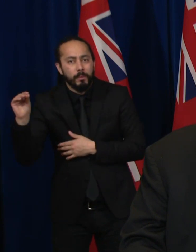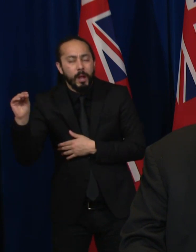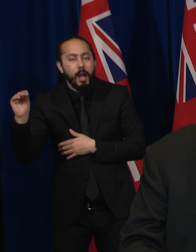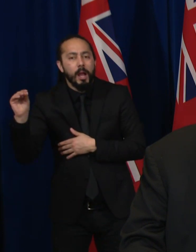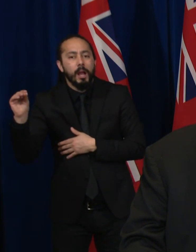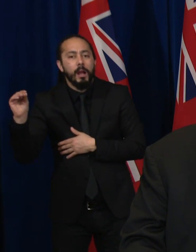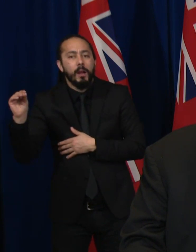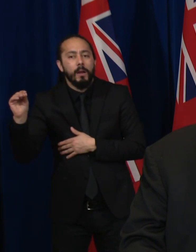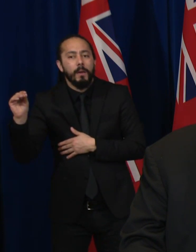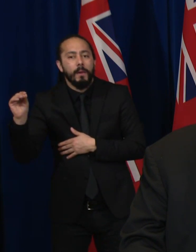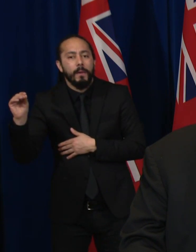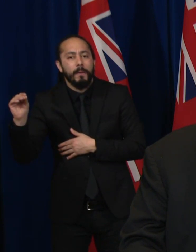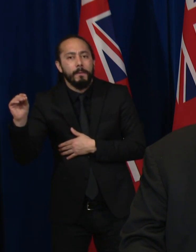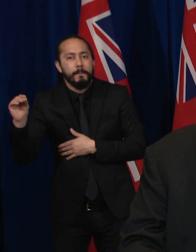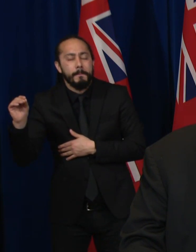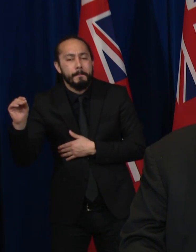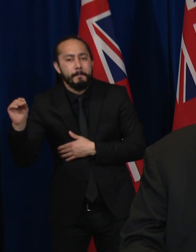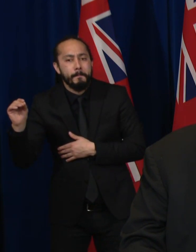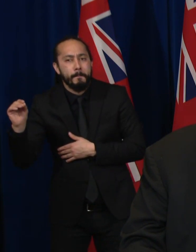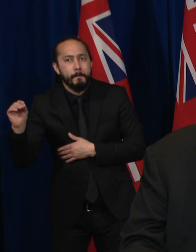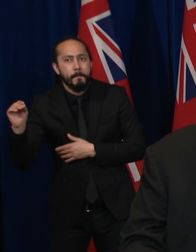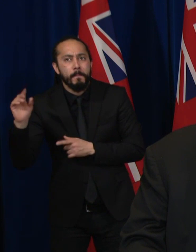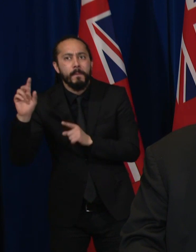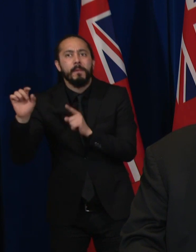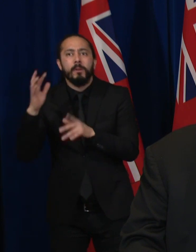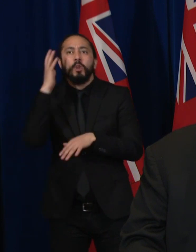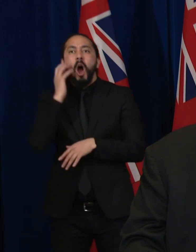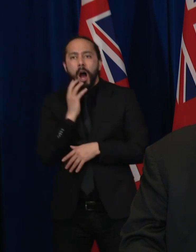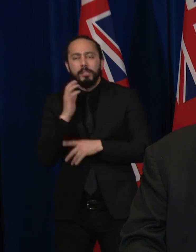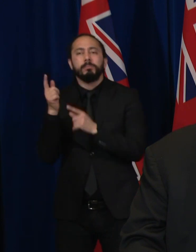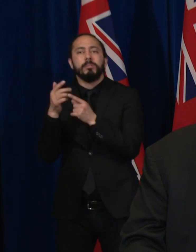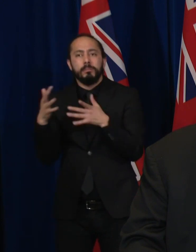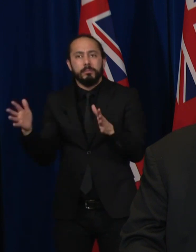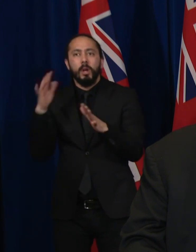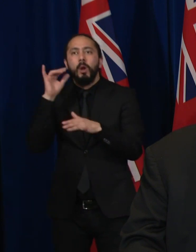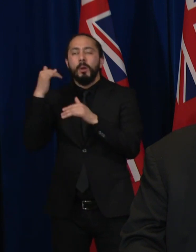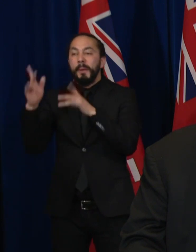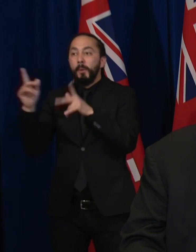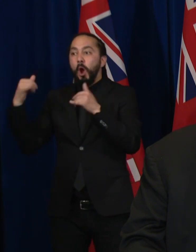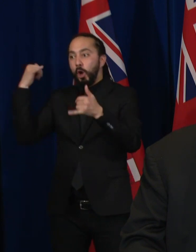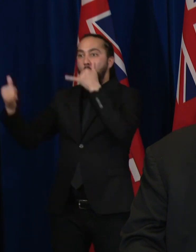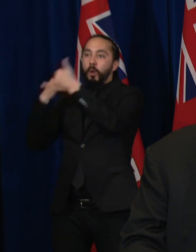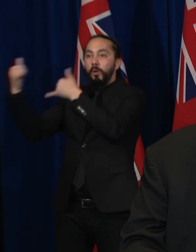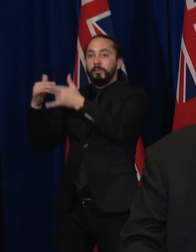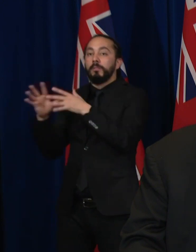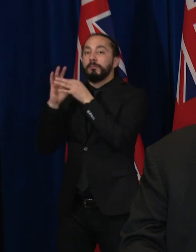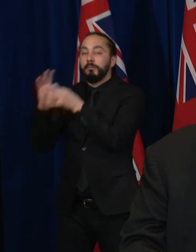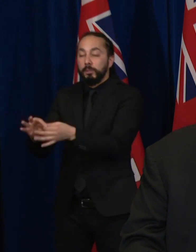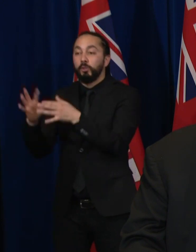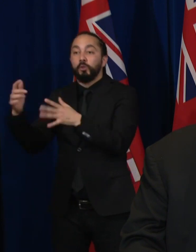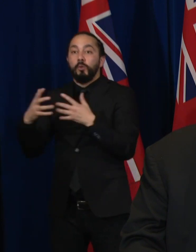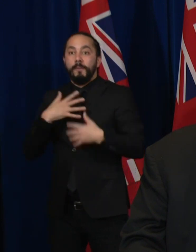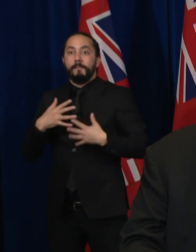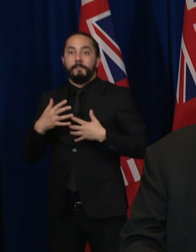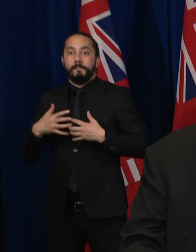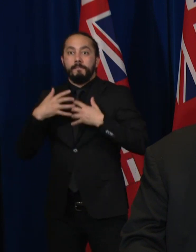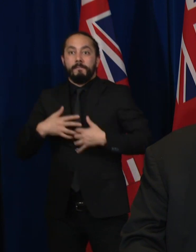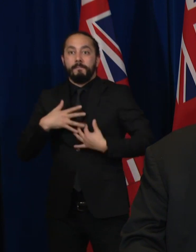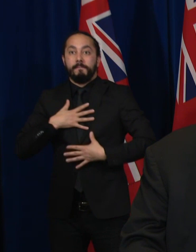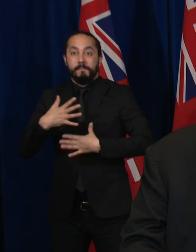process taking orders and deciding how new ventilators would be distributed across the country. Would you be able to accept something like that and give